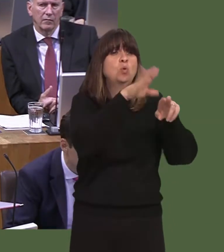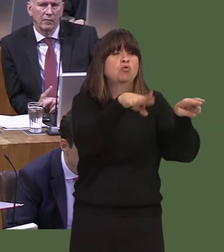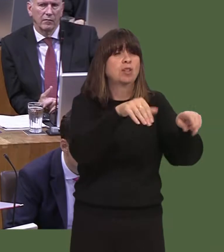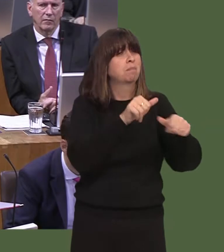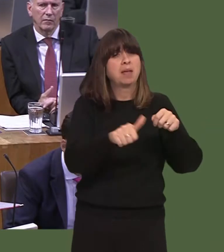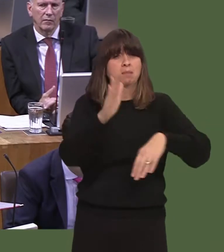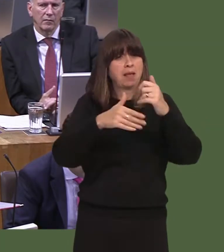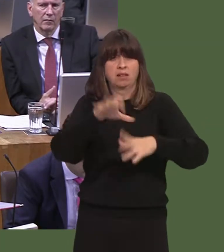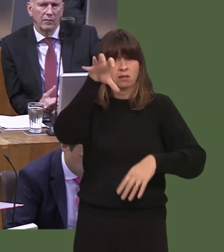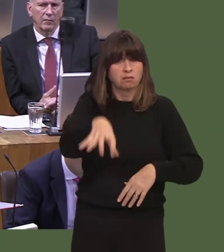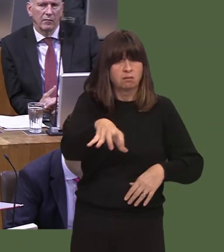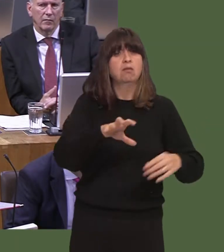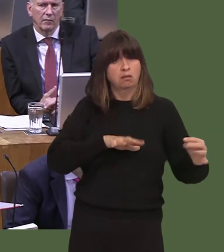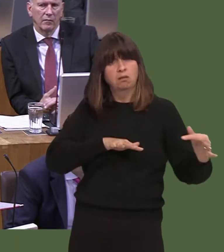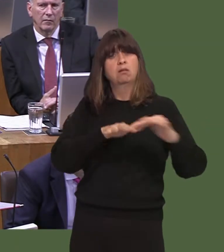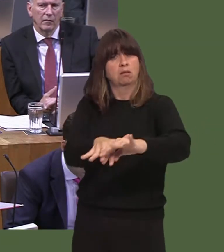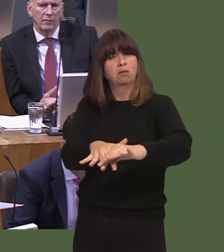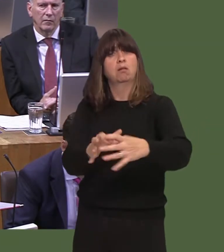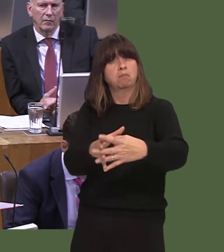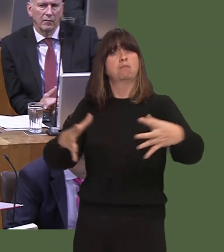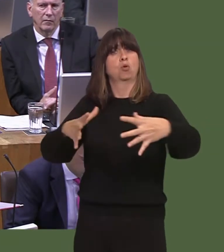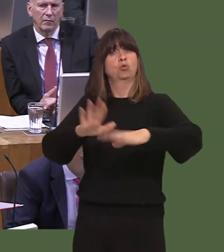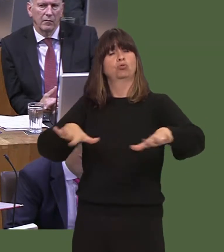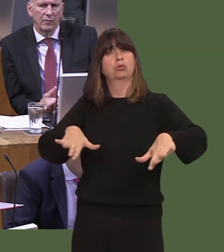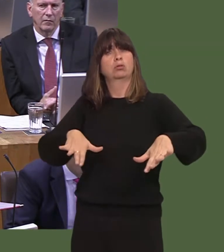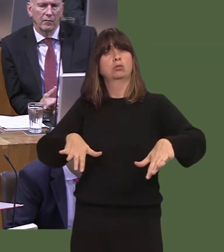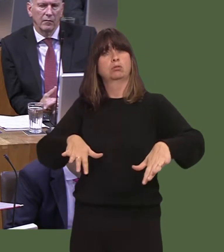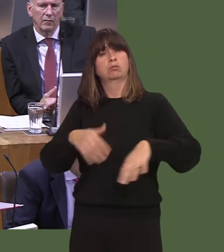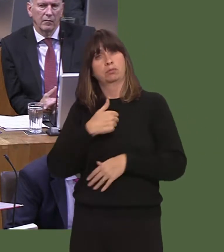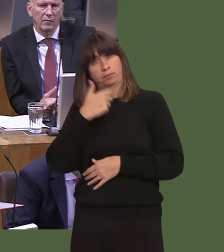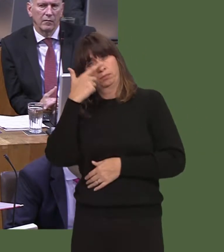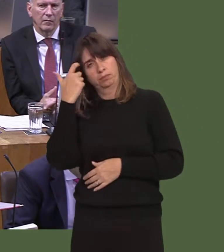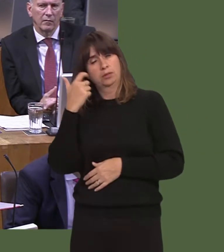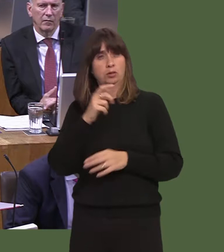Yes, I've seen situations where people can be very concerned when a school that has been